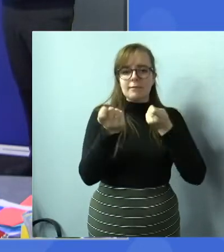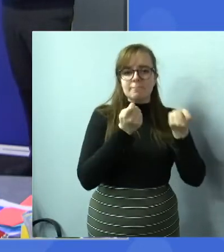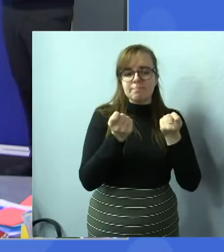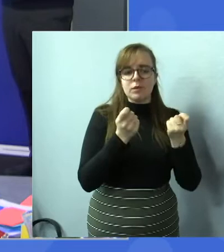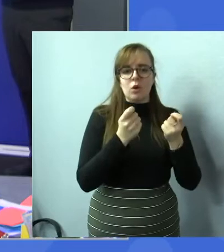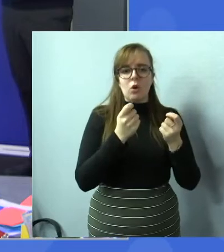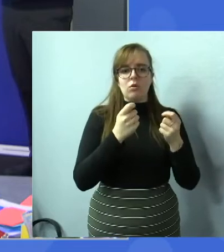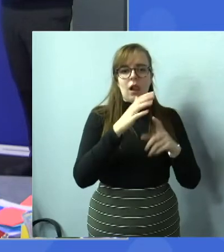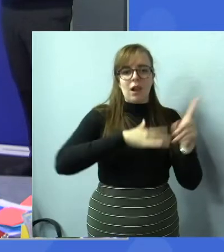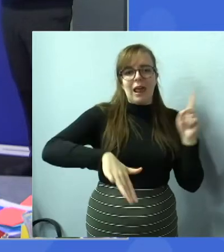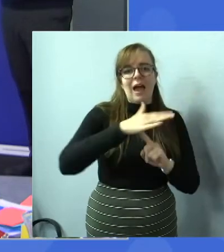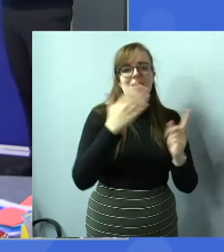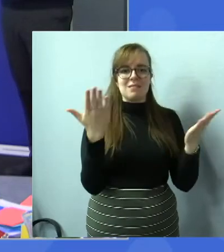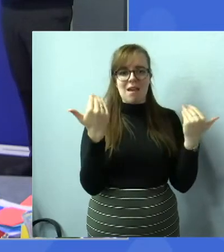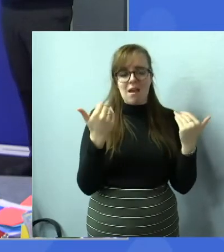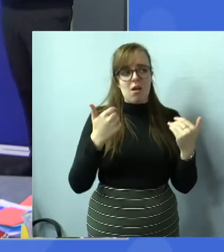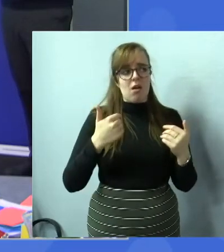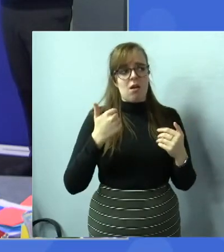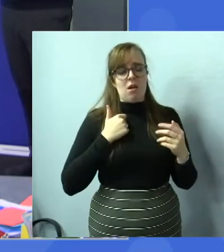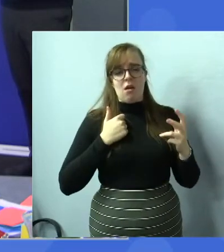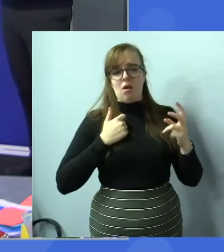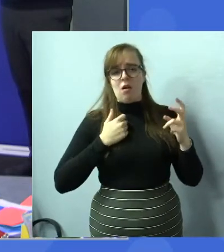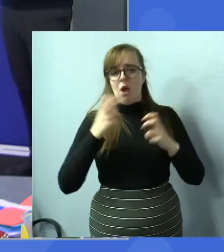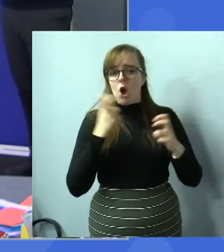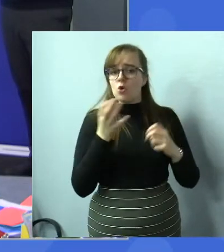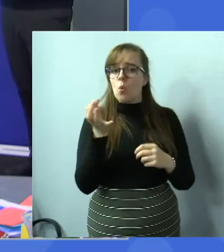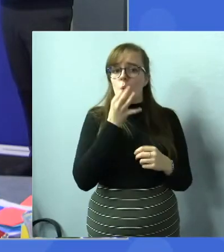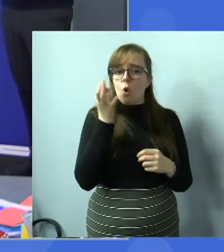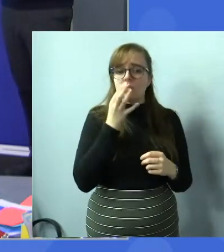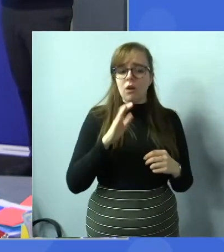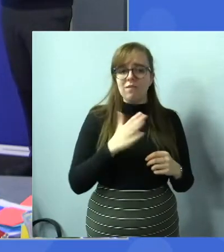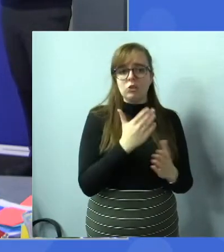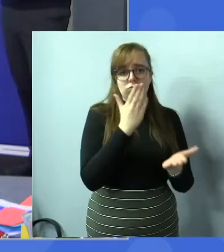would argue that recipes and porters are certainly evolved our thank you wait